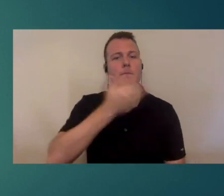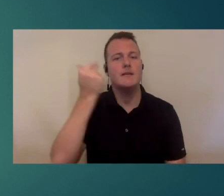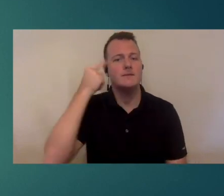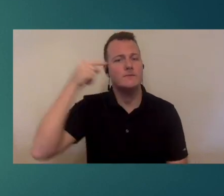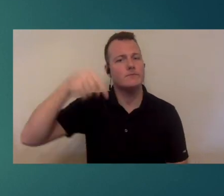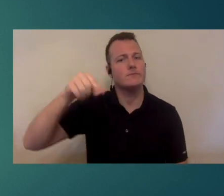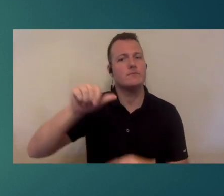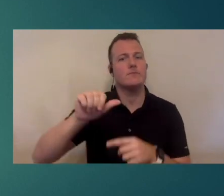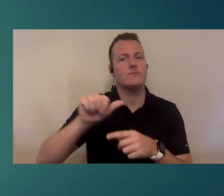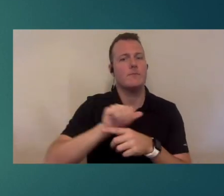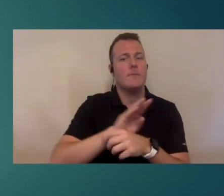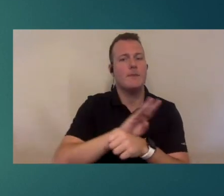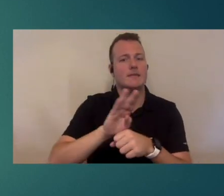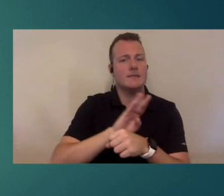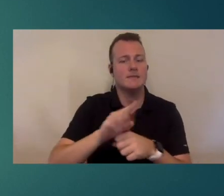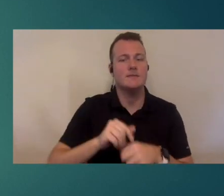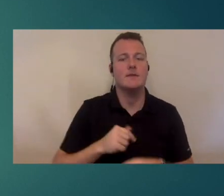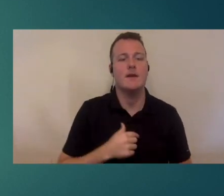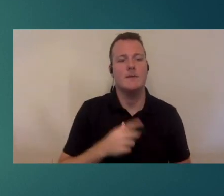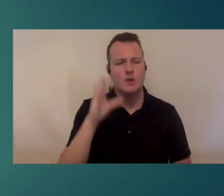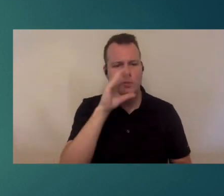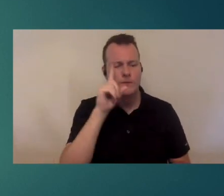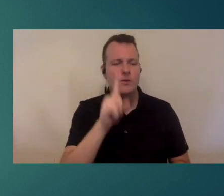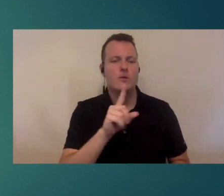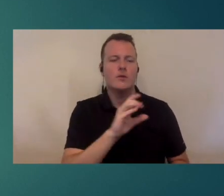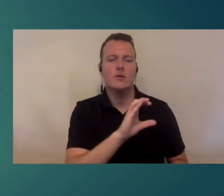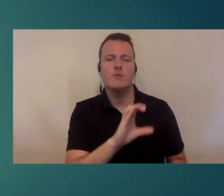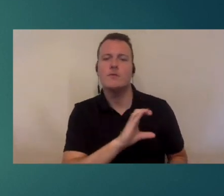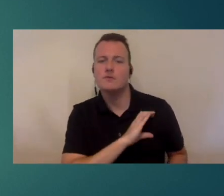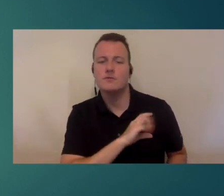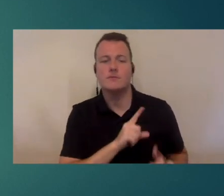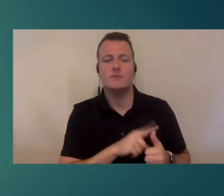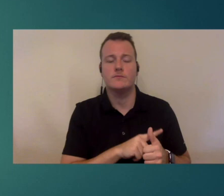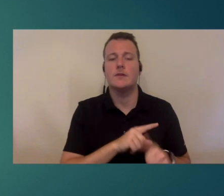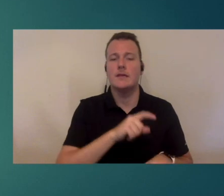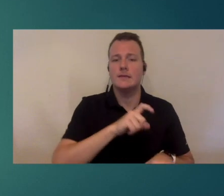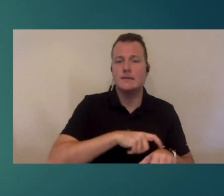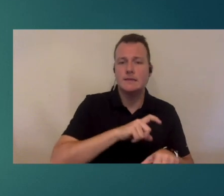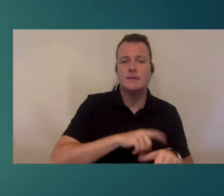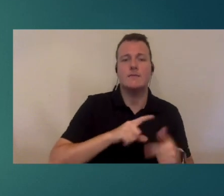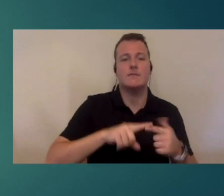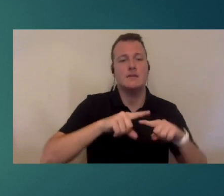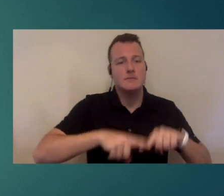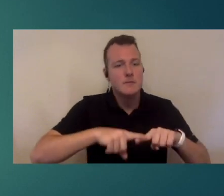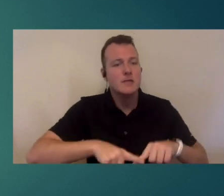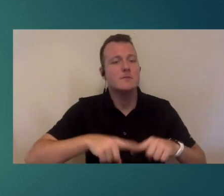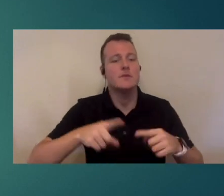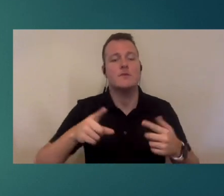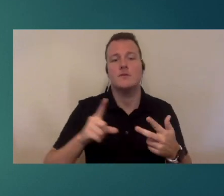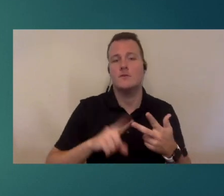Looking for traits such as punctual, trustworthy, dependable, reliable. So I'm